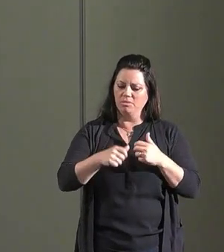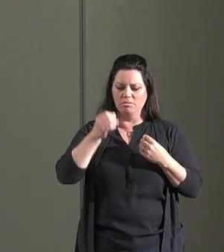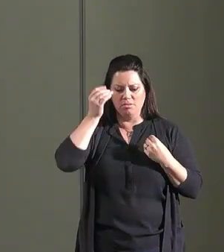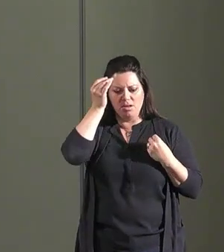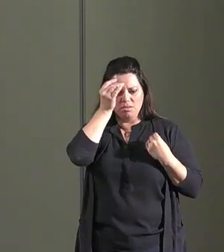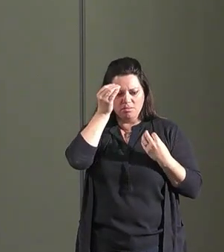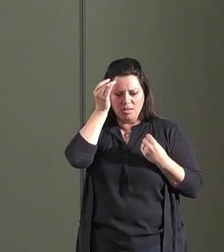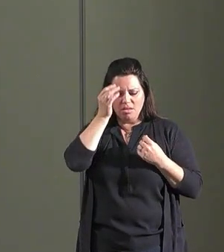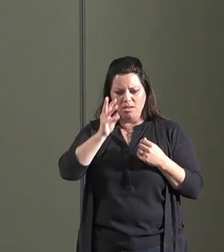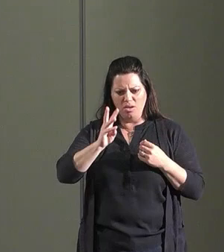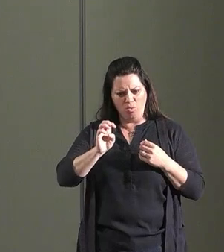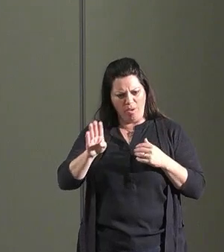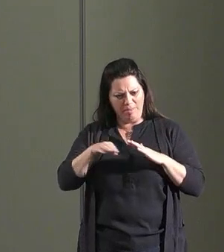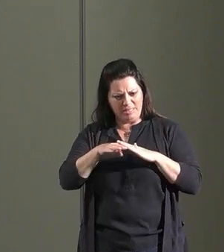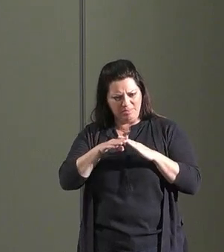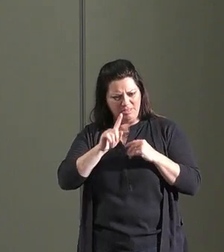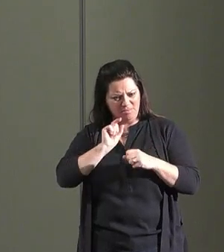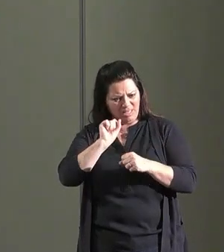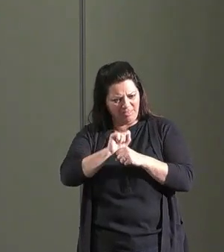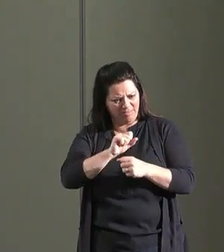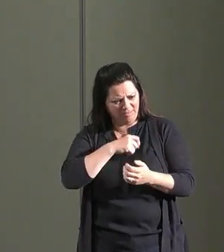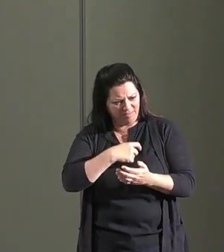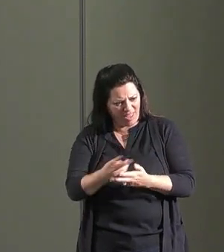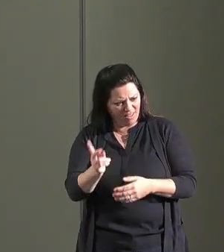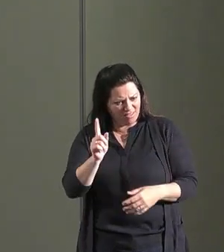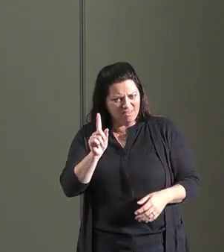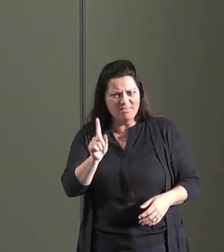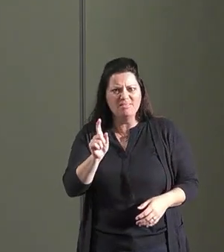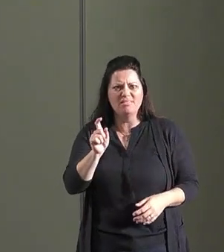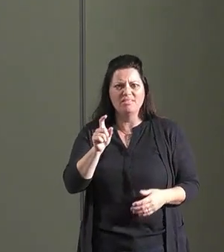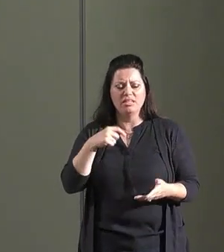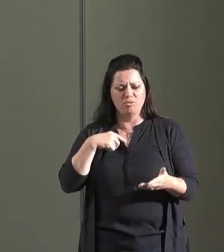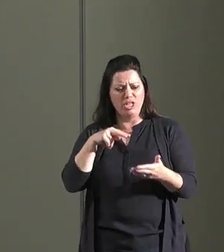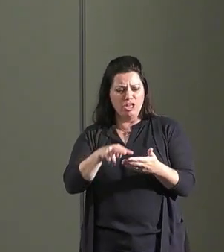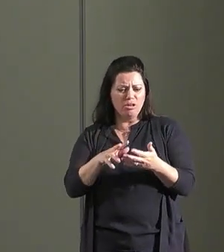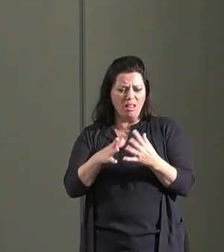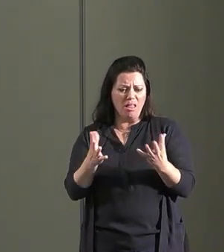Has web accessibility failed we looked at numbers at face value there doesn't